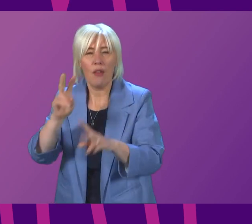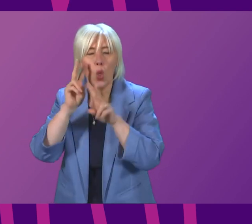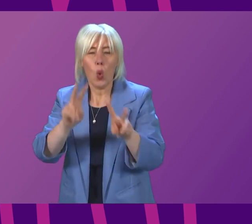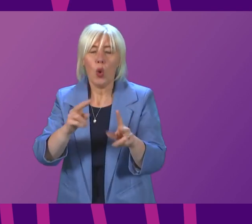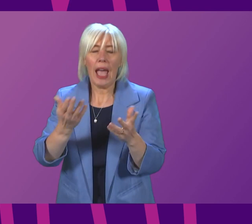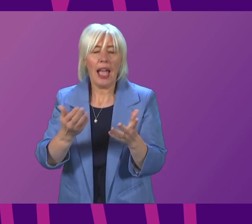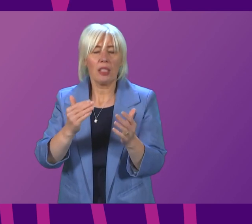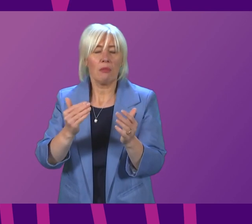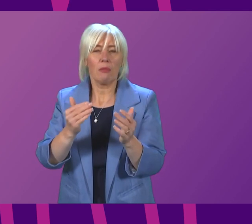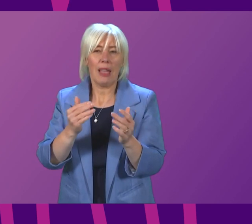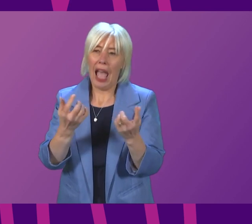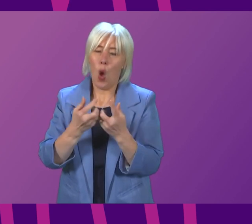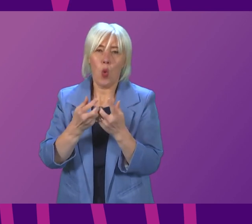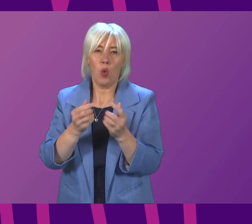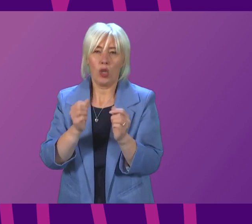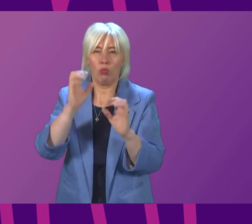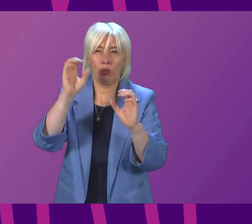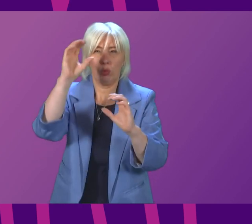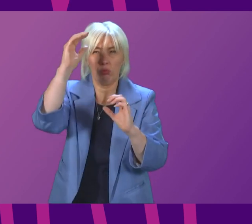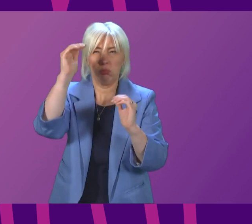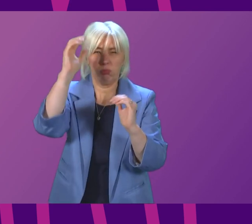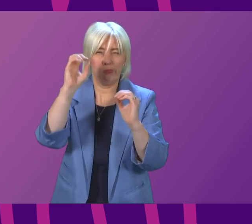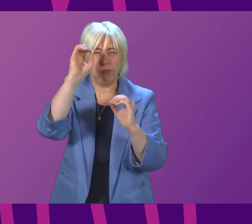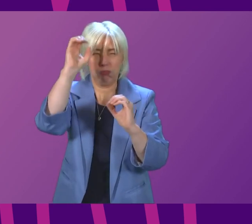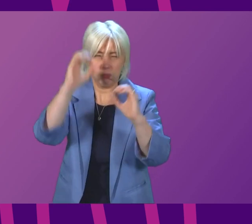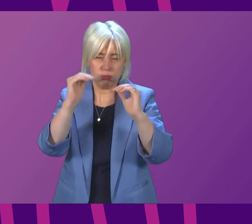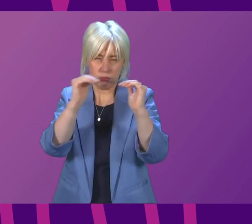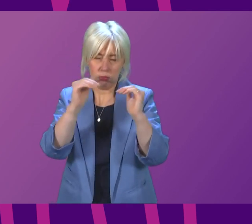We have invested £103 million in the Ayrshire Growth Deal, and we are working with partners